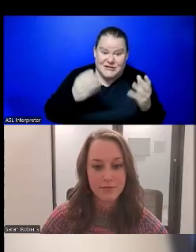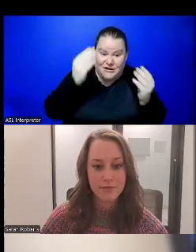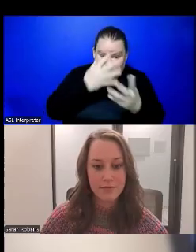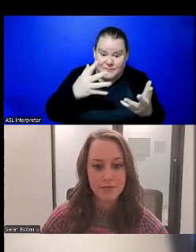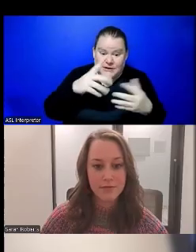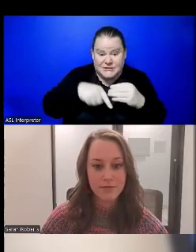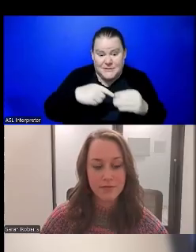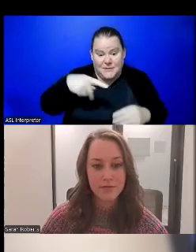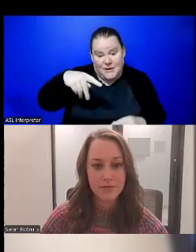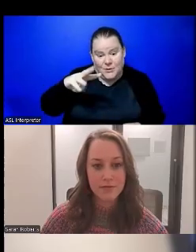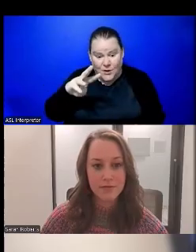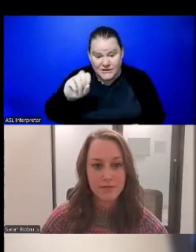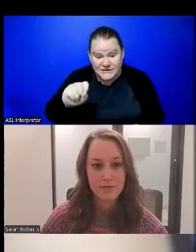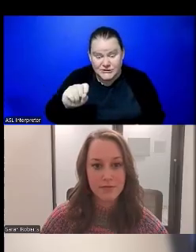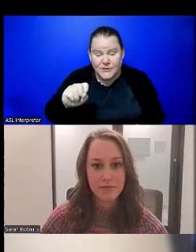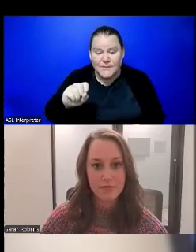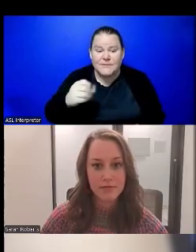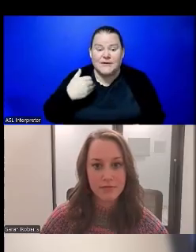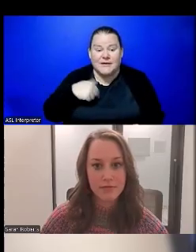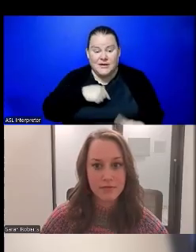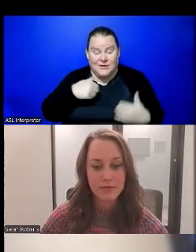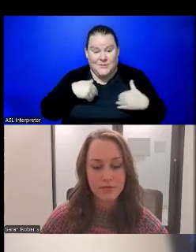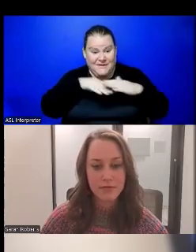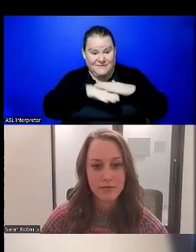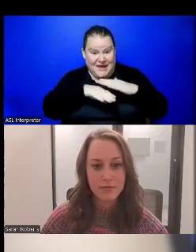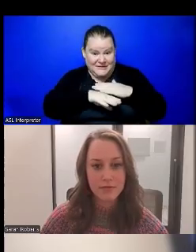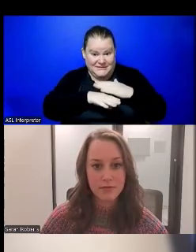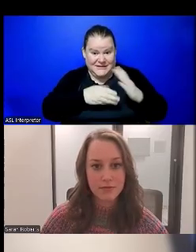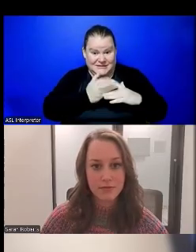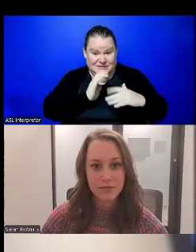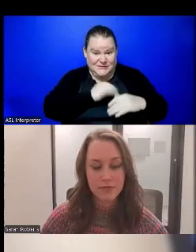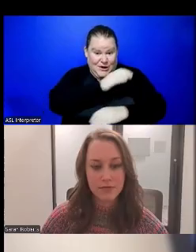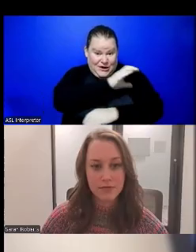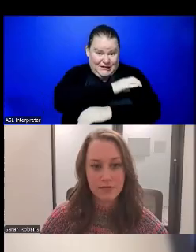have access to it through our clinic. So if there's ever questions, and I'm happy to share that as well,